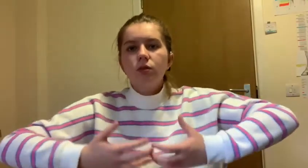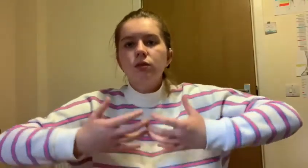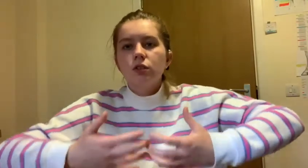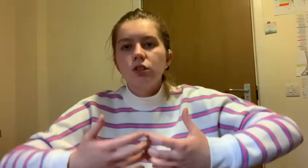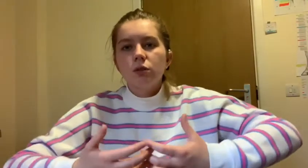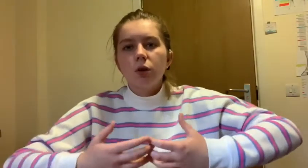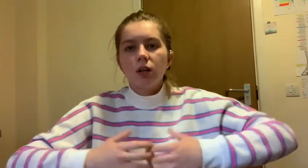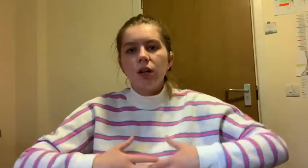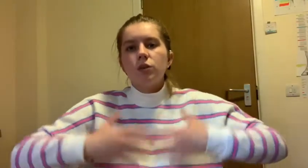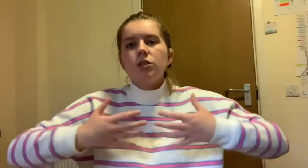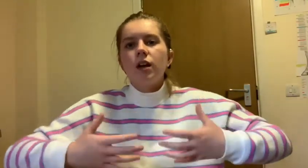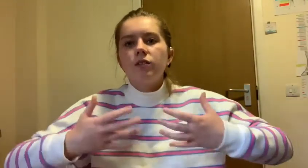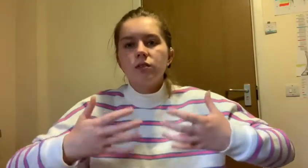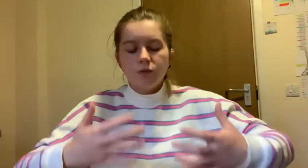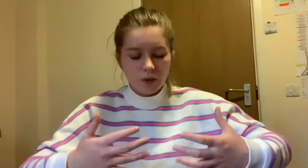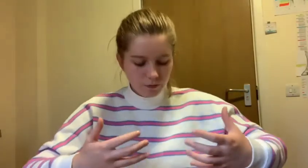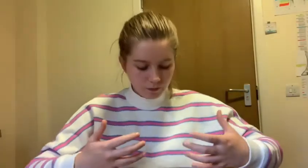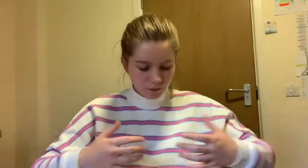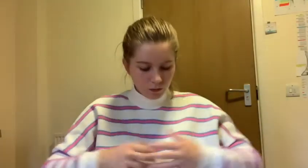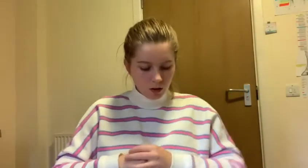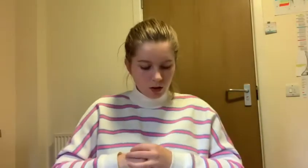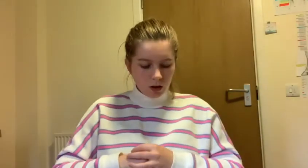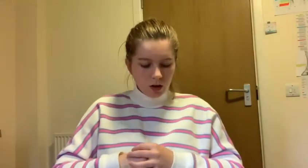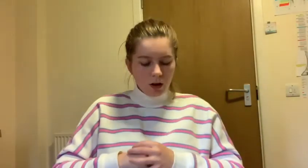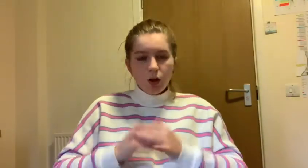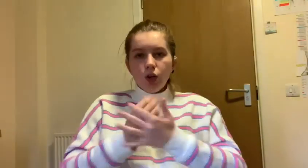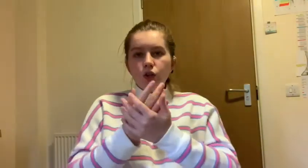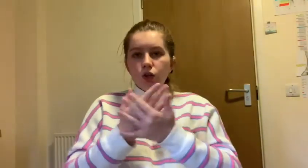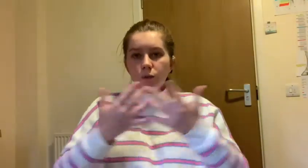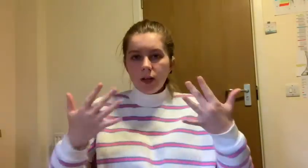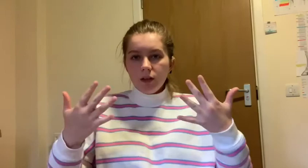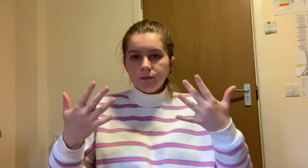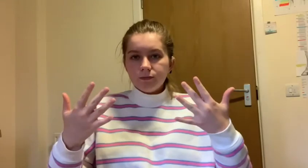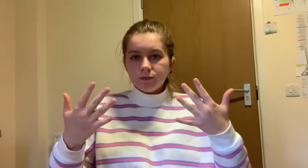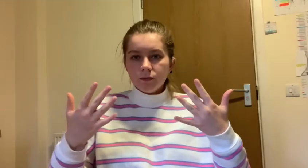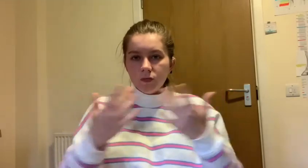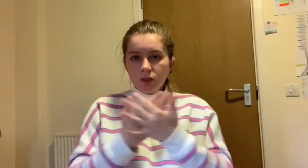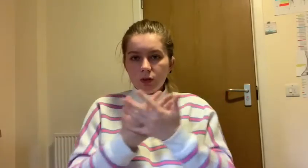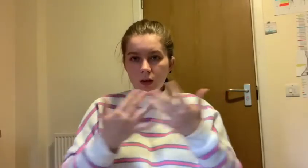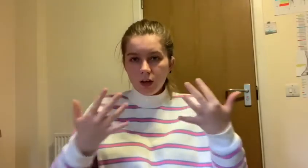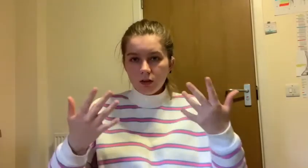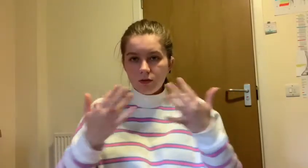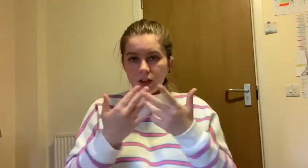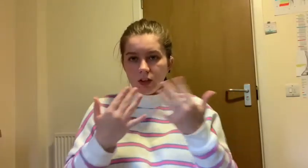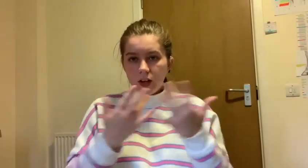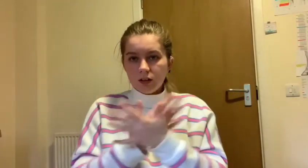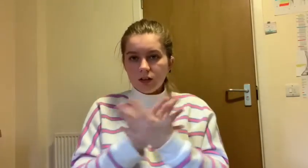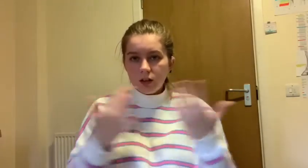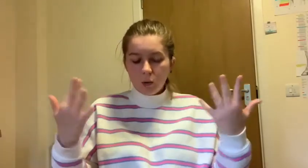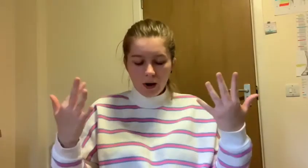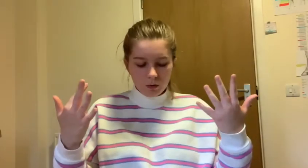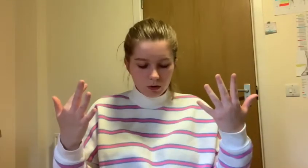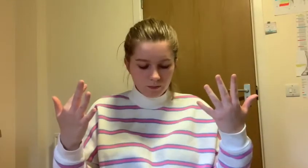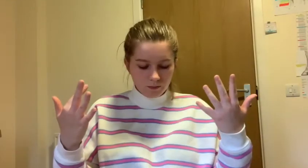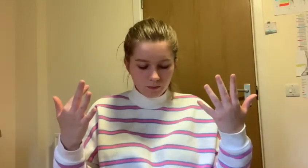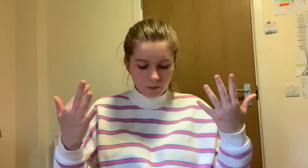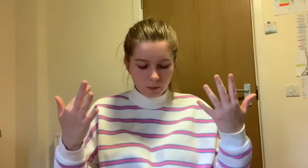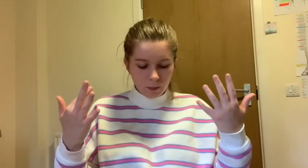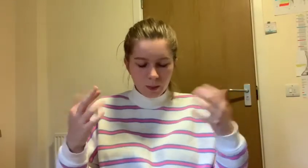You're using your body language to carry something. "Too many" So you do that, you flick(er) your hand and go out.